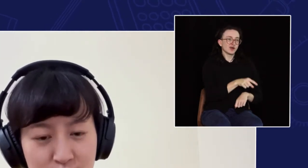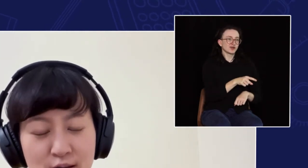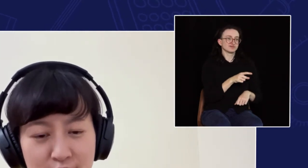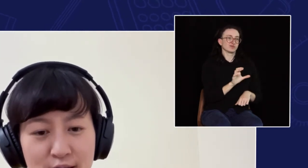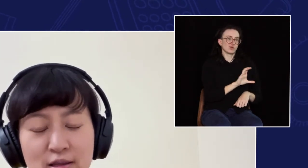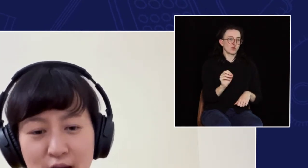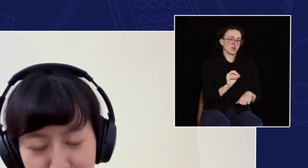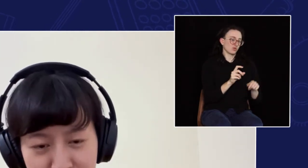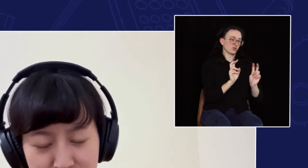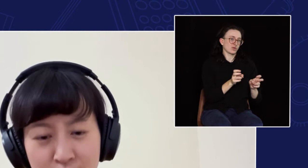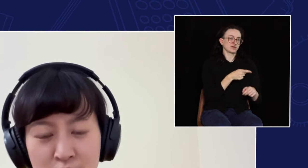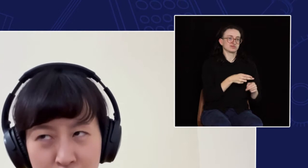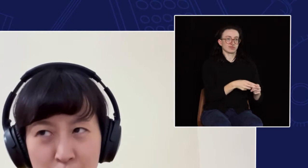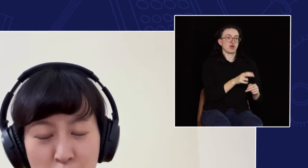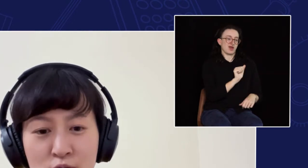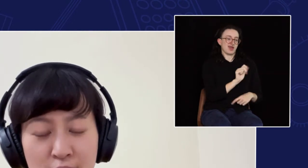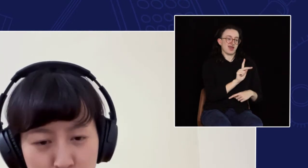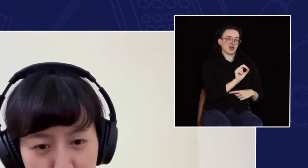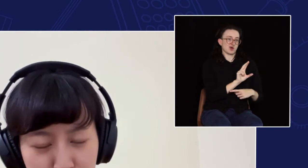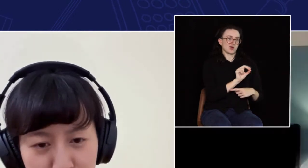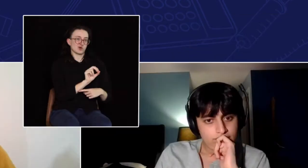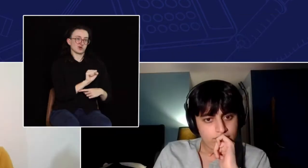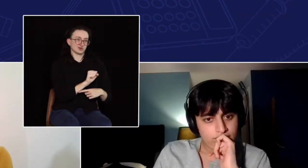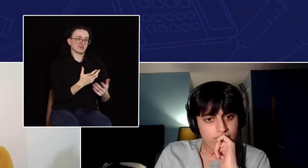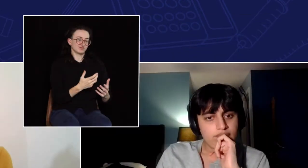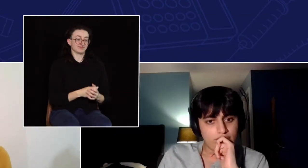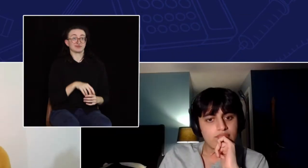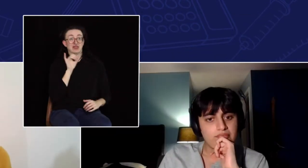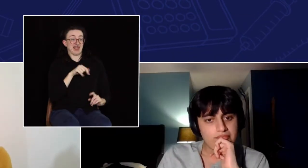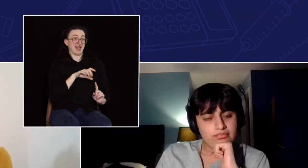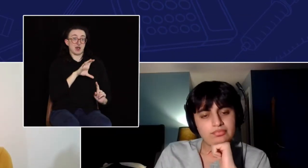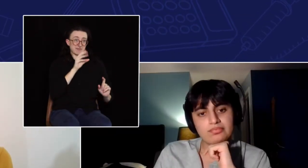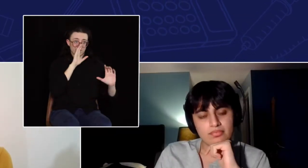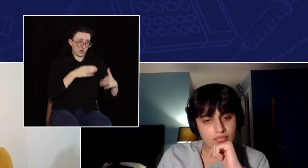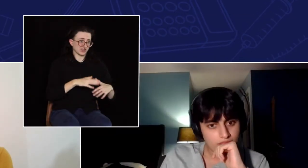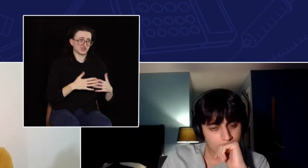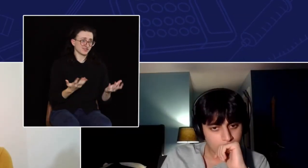in a company called Akouos. [DR. CHIANG:] And so the company is focused on